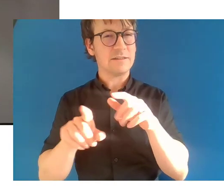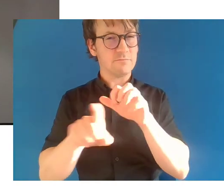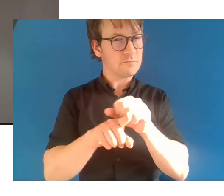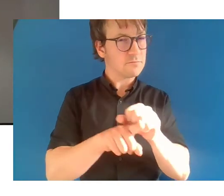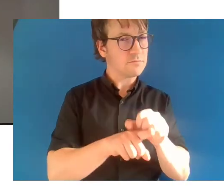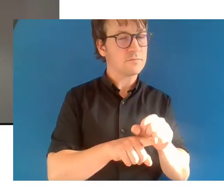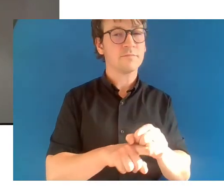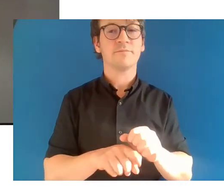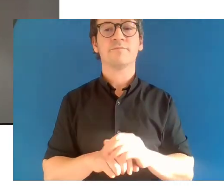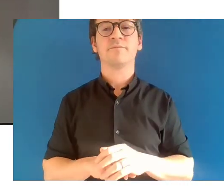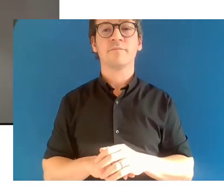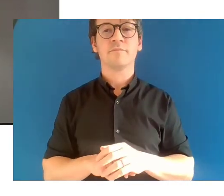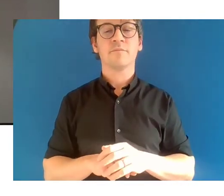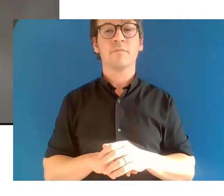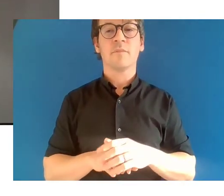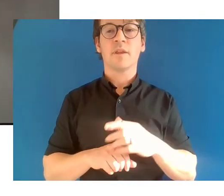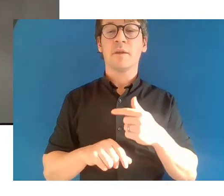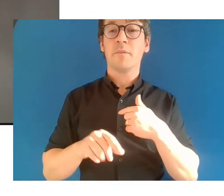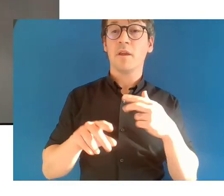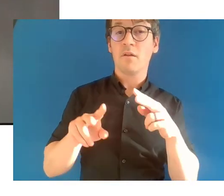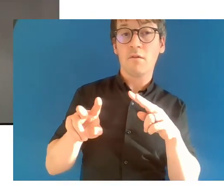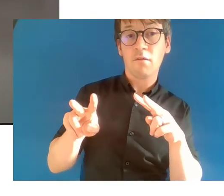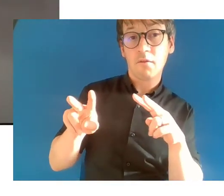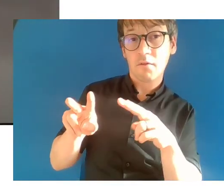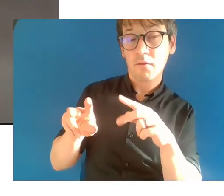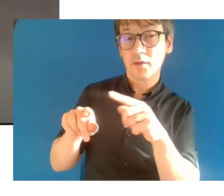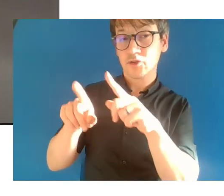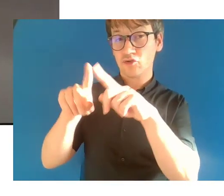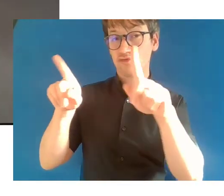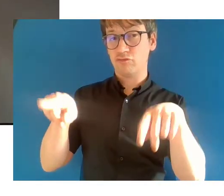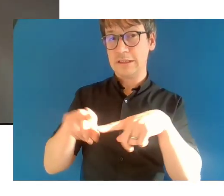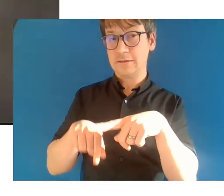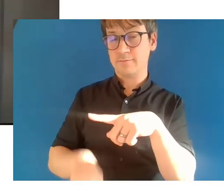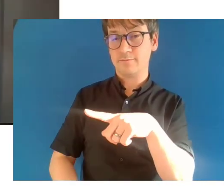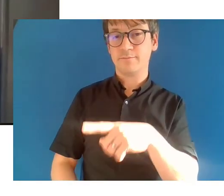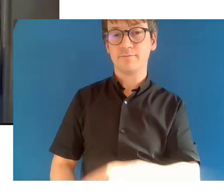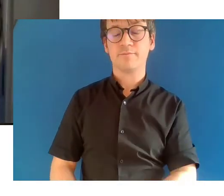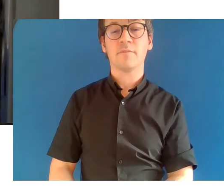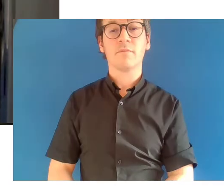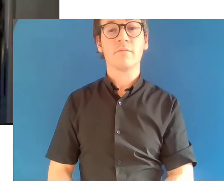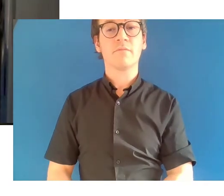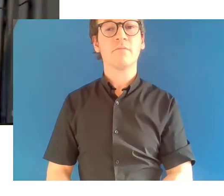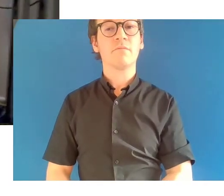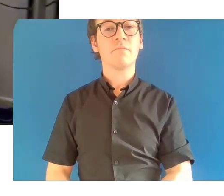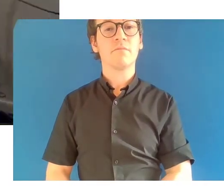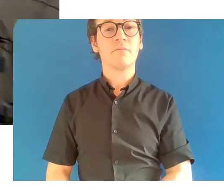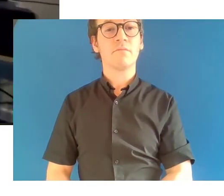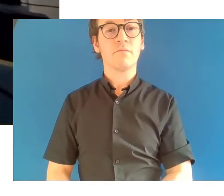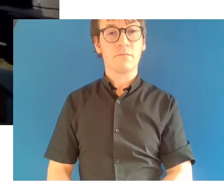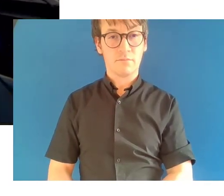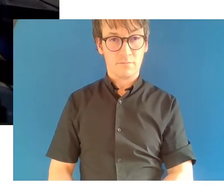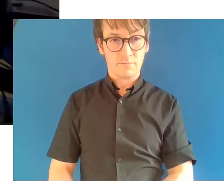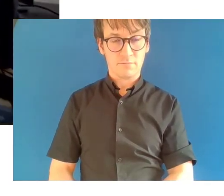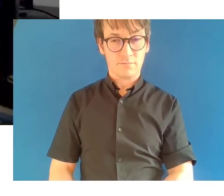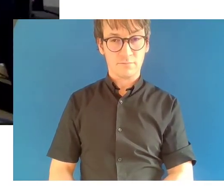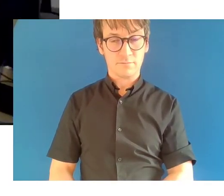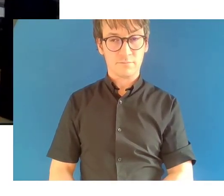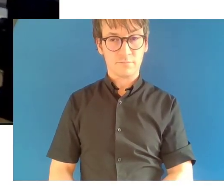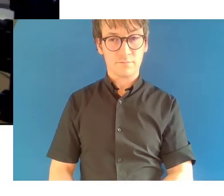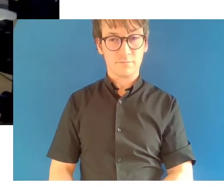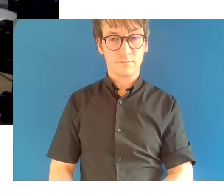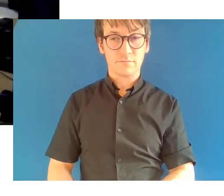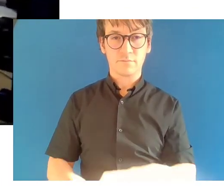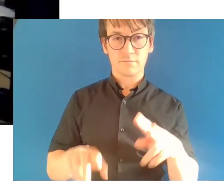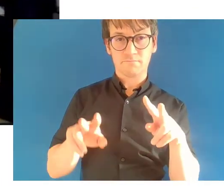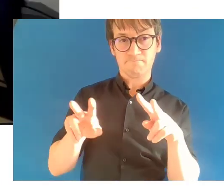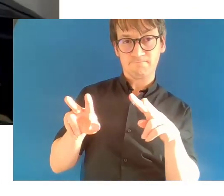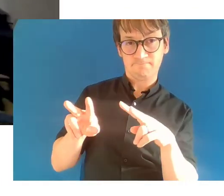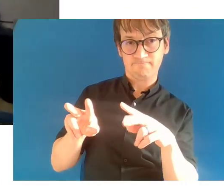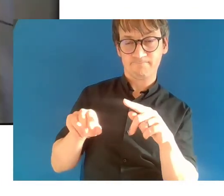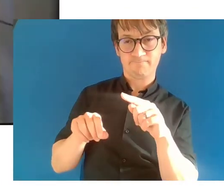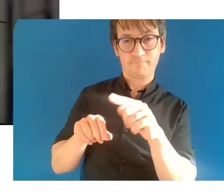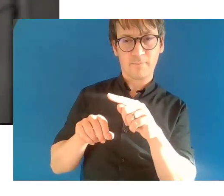And on this end - let me see if I can get a bit closer to the screen - and be able to